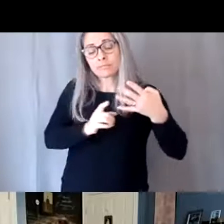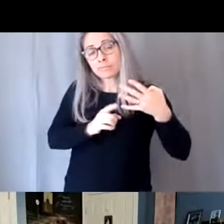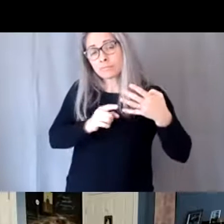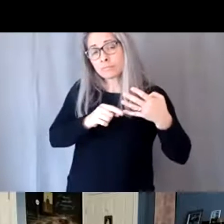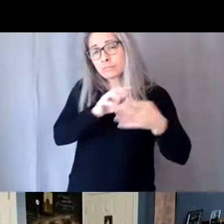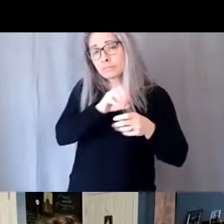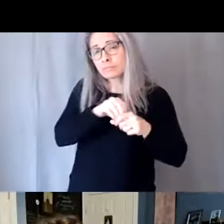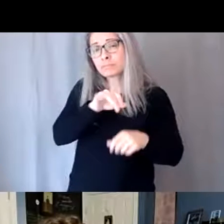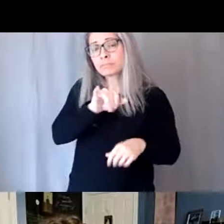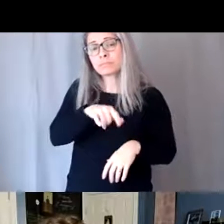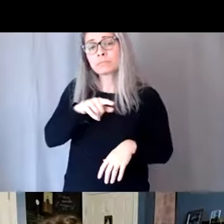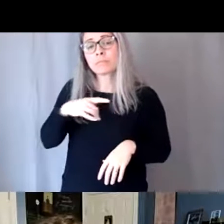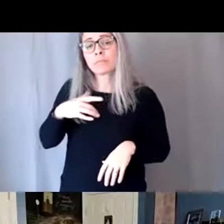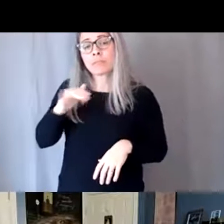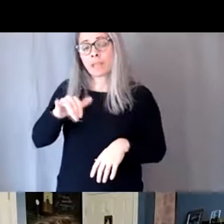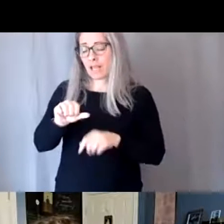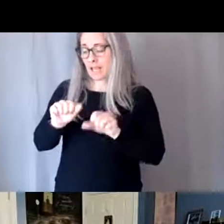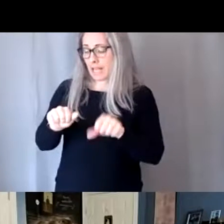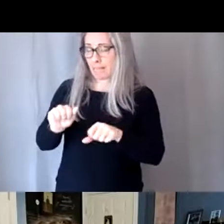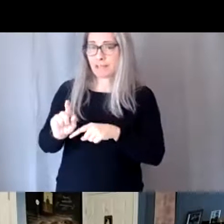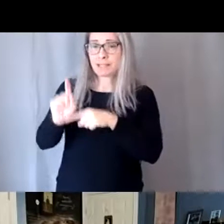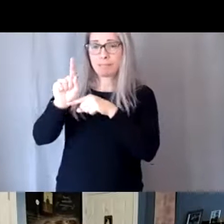as a systemic oppression and specifically